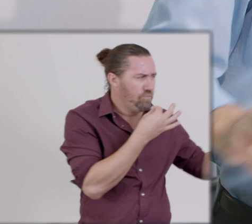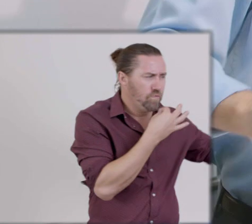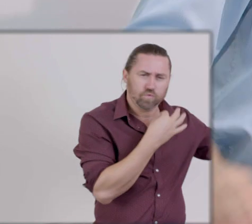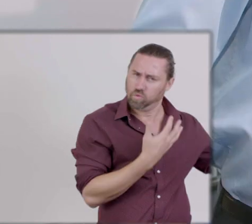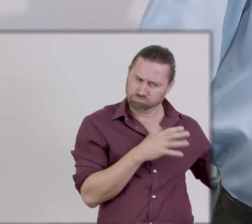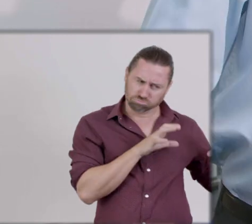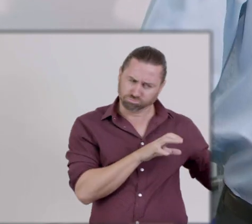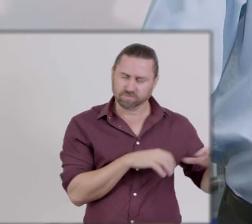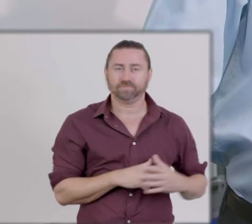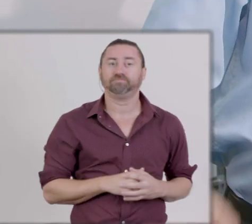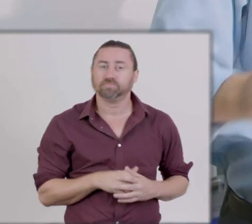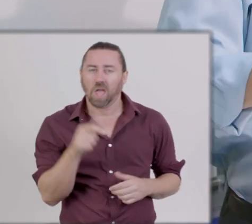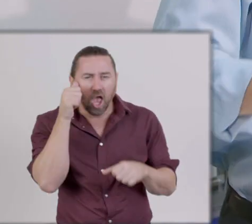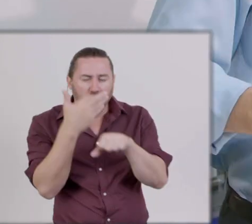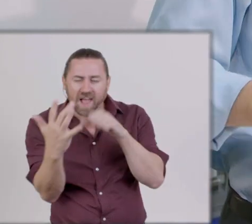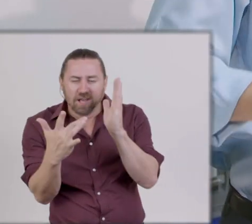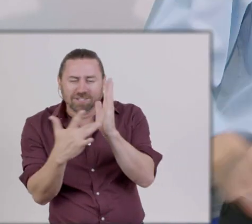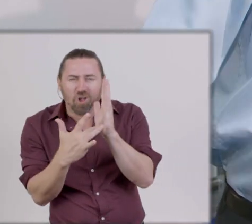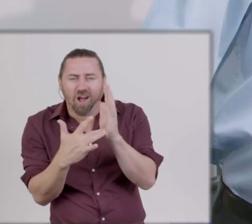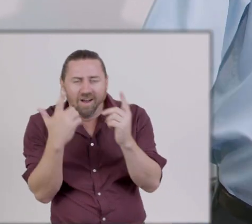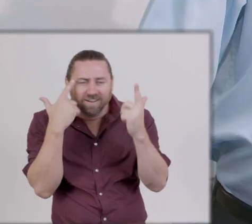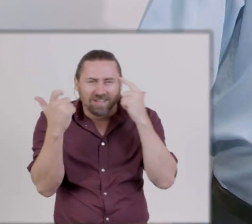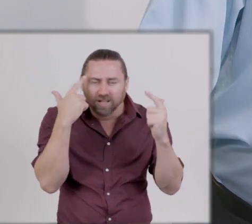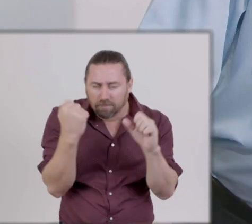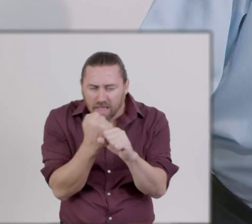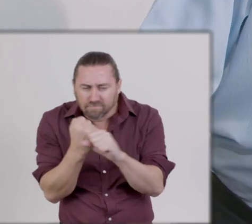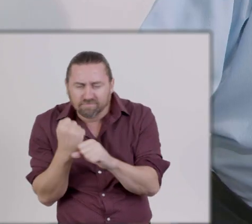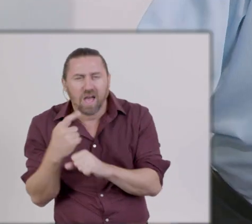As new technologies are developed, scientists will gather more information,